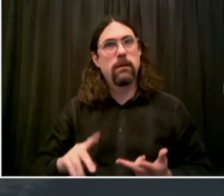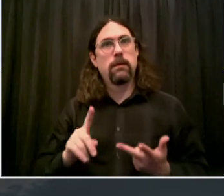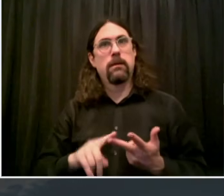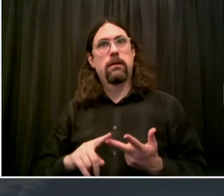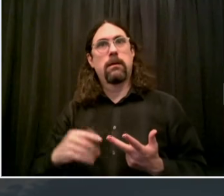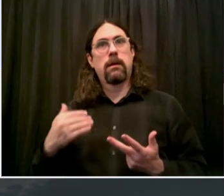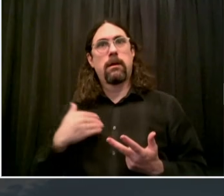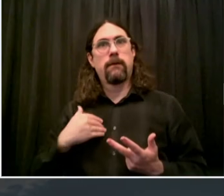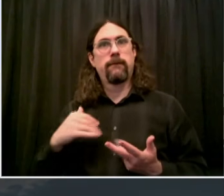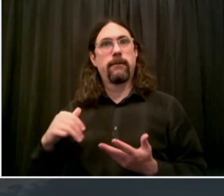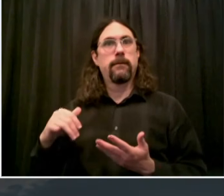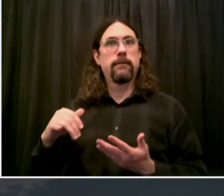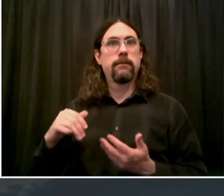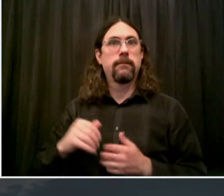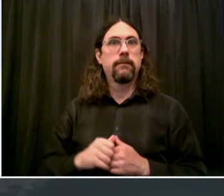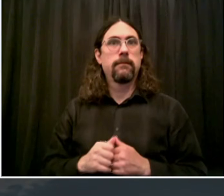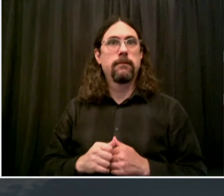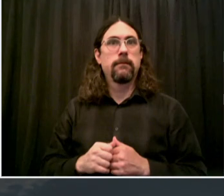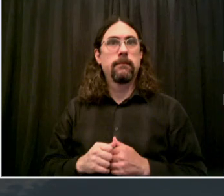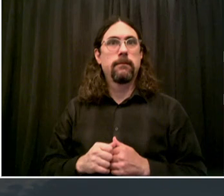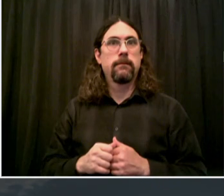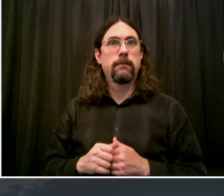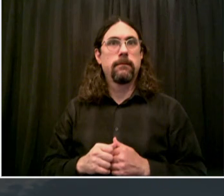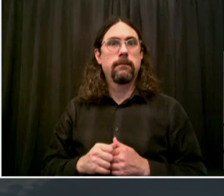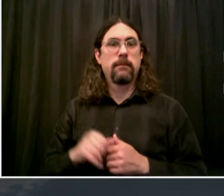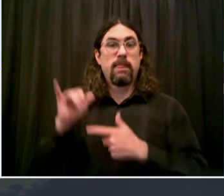AVENUE IN